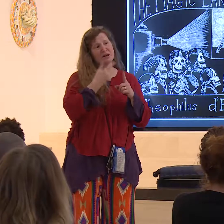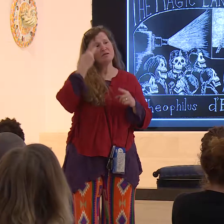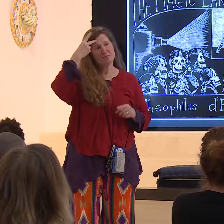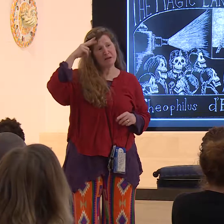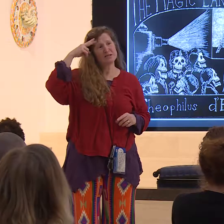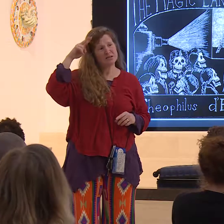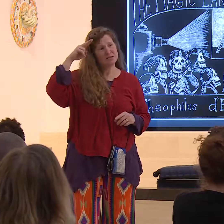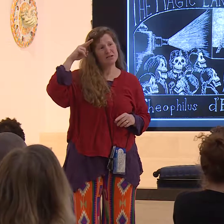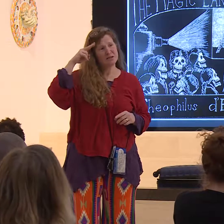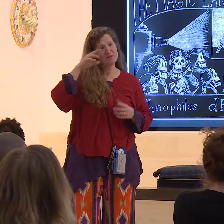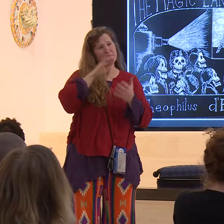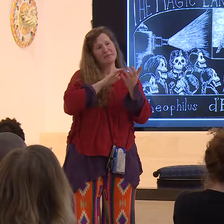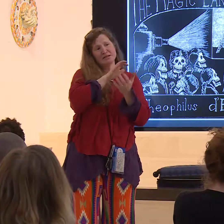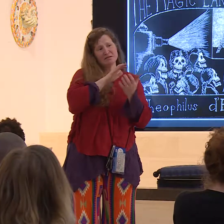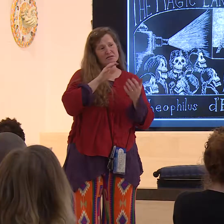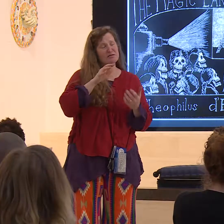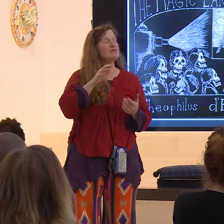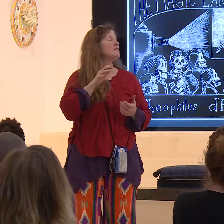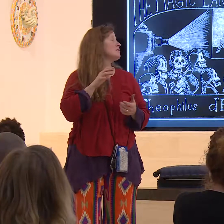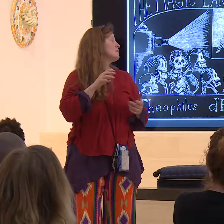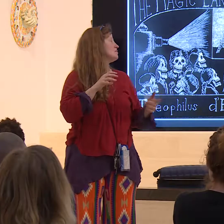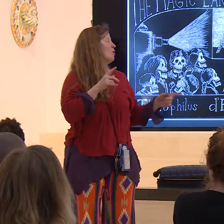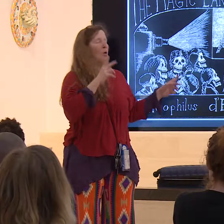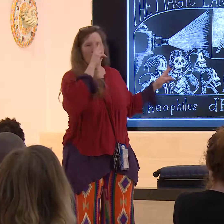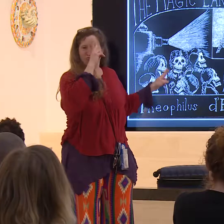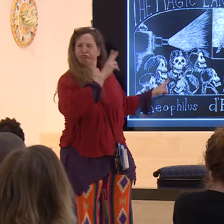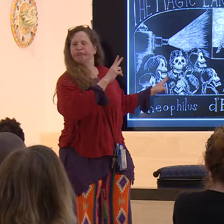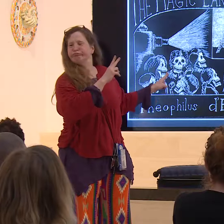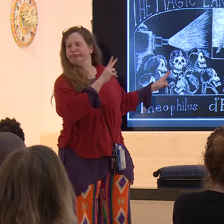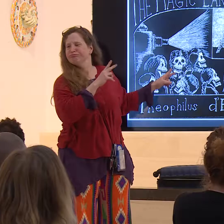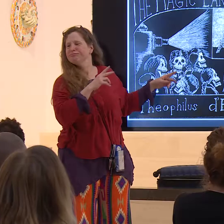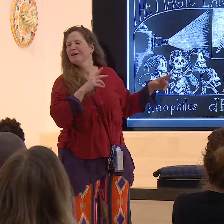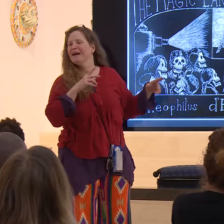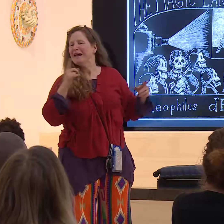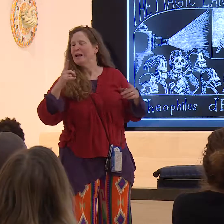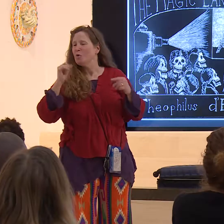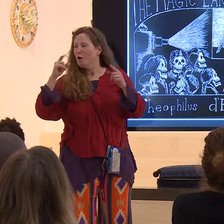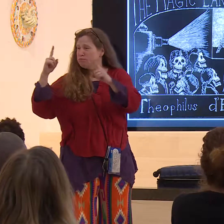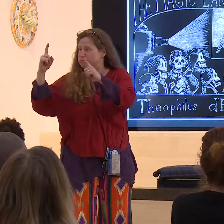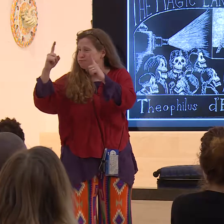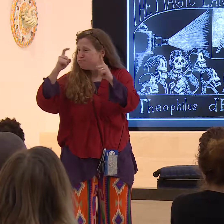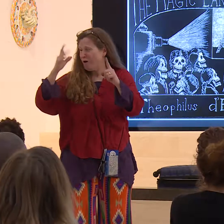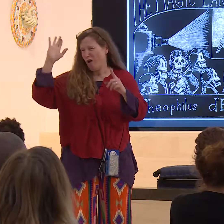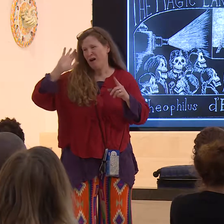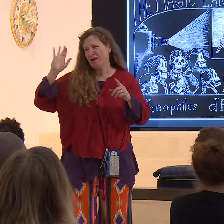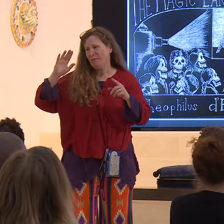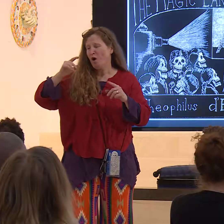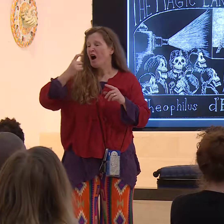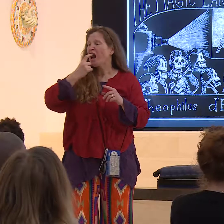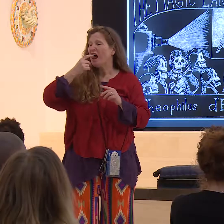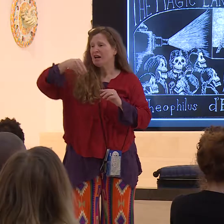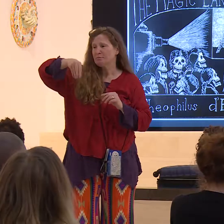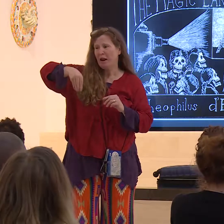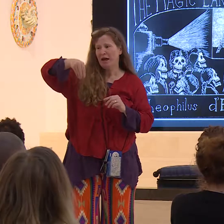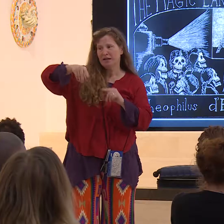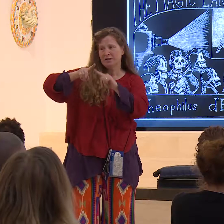He taught photography and he was Mexican, so this piece was in tribute to that individual.